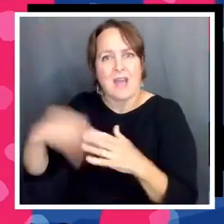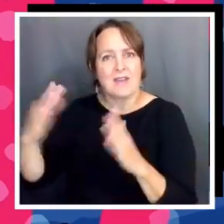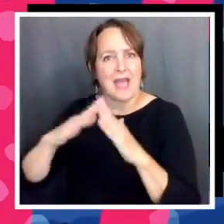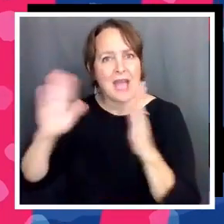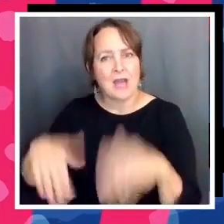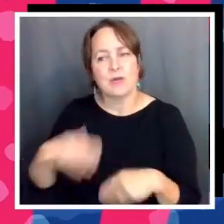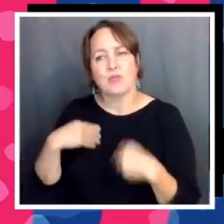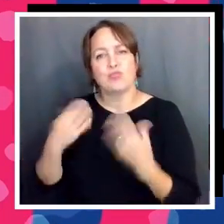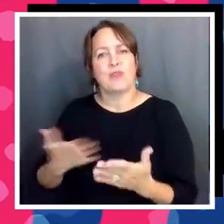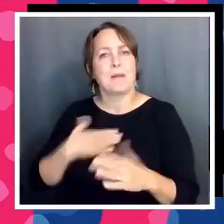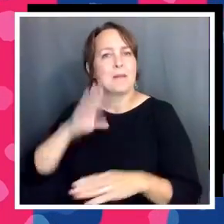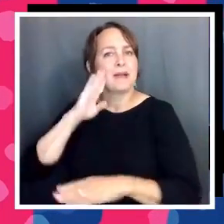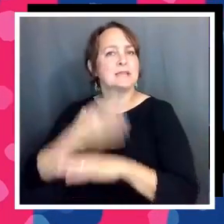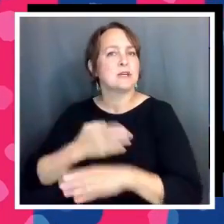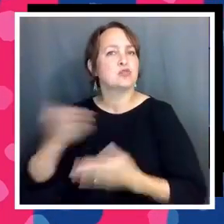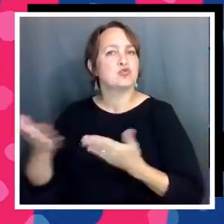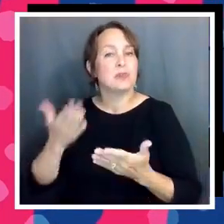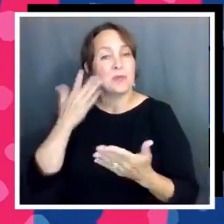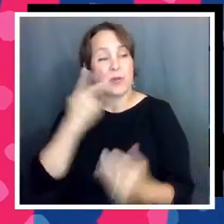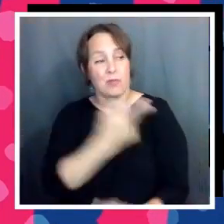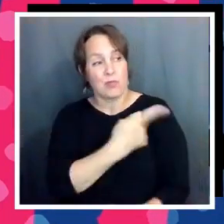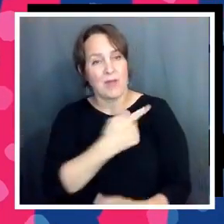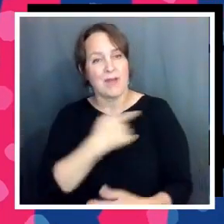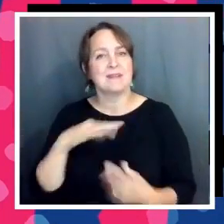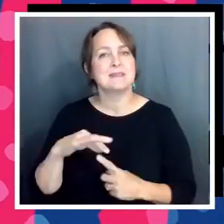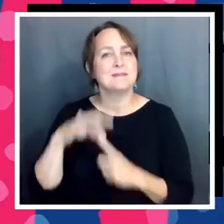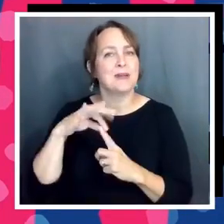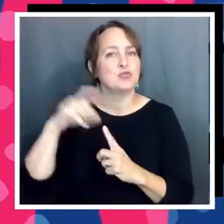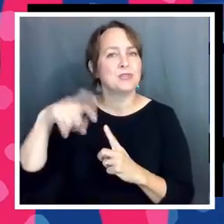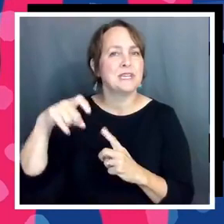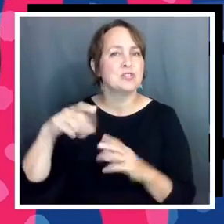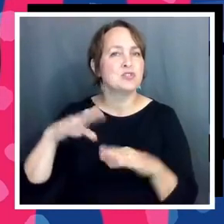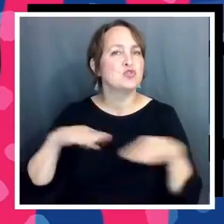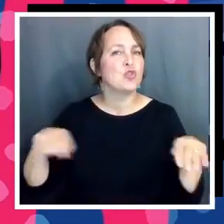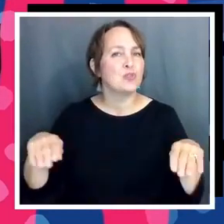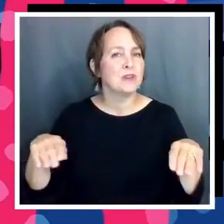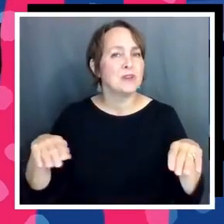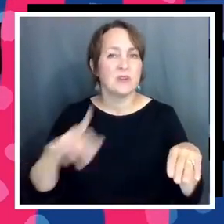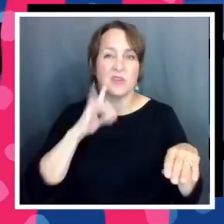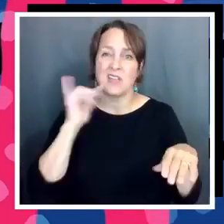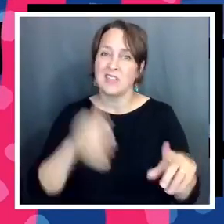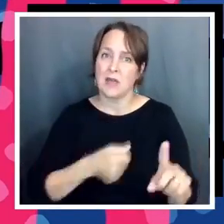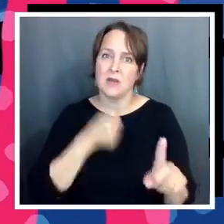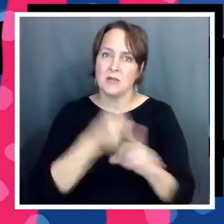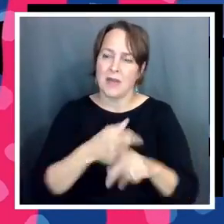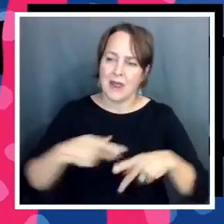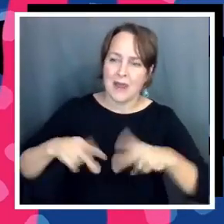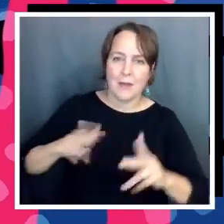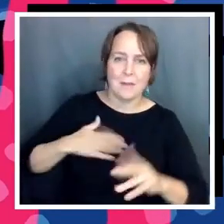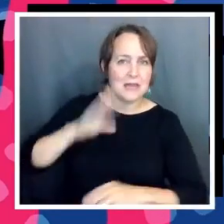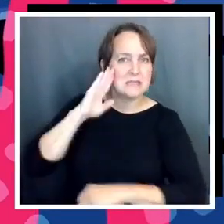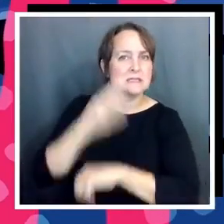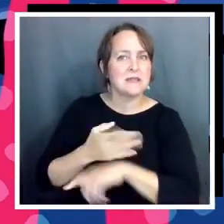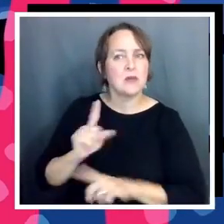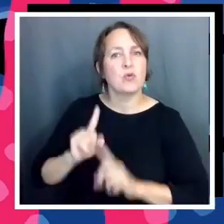RECOVERING FROM A BRAIN TUMOR. FOR ME, IT'S MAKING SURE THAT I CAN GET OUT OF THE HOUSE AND MAKE THE INCOME SO I CAN PROVIDE THE SERVICES MY SON